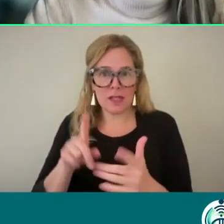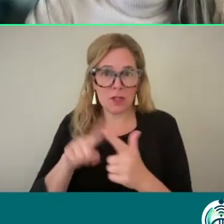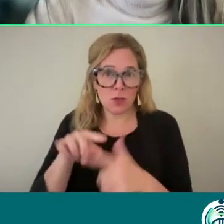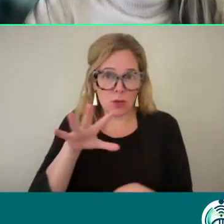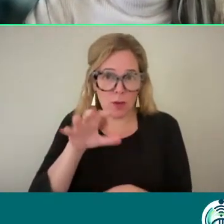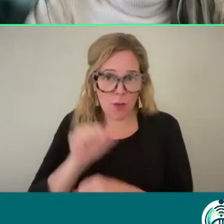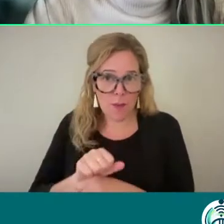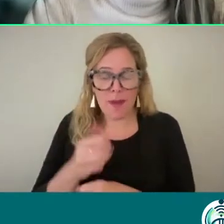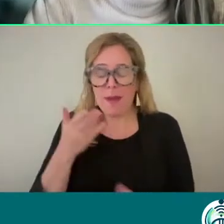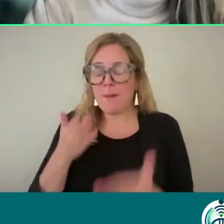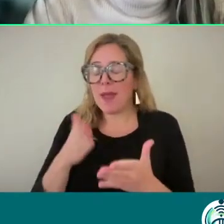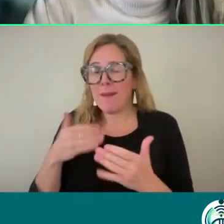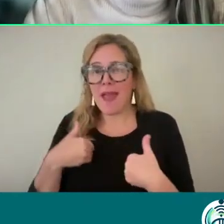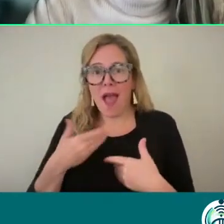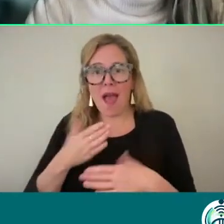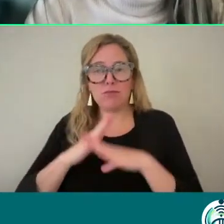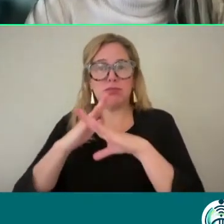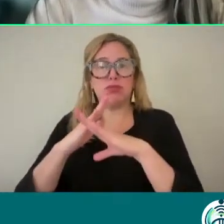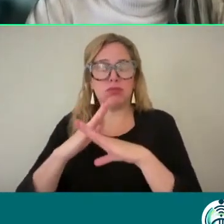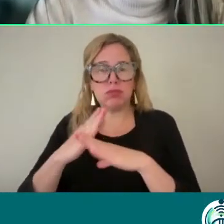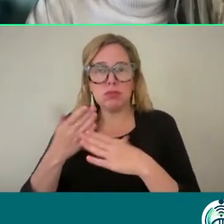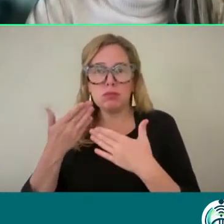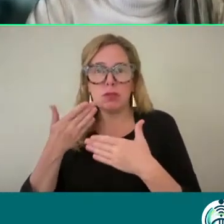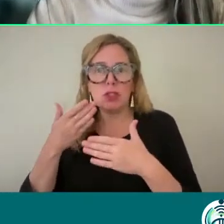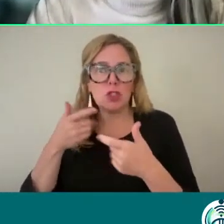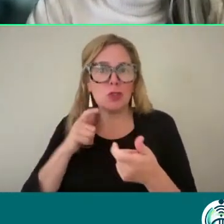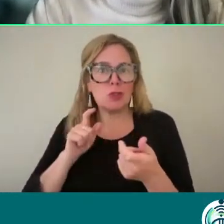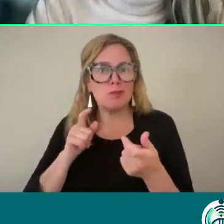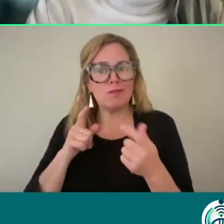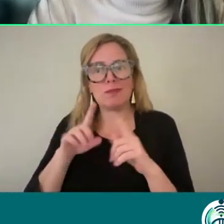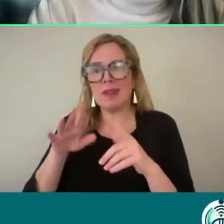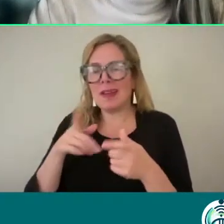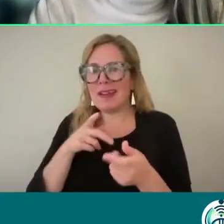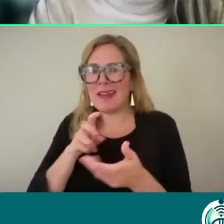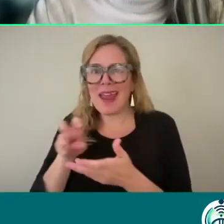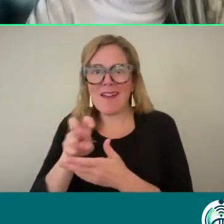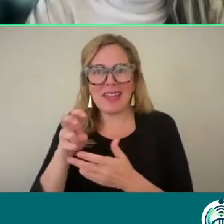I might have challenges navigating various platforms, like the 100 different kinds of